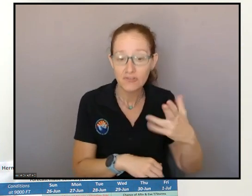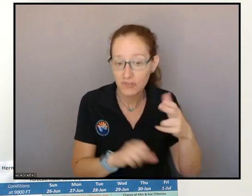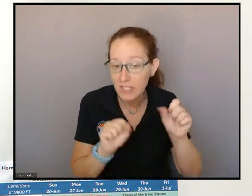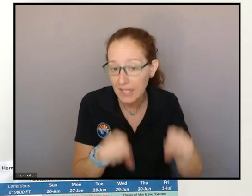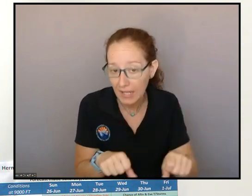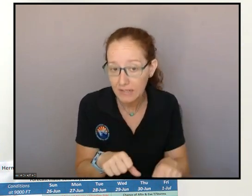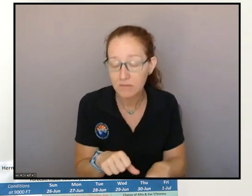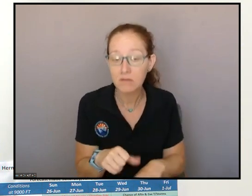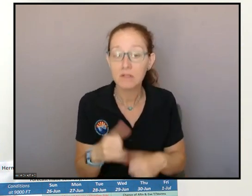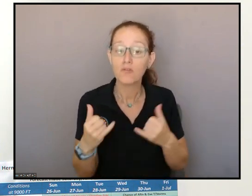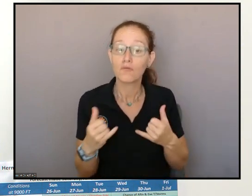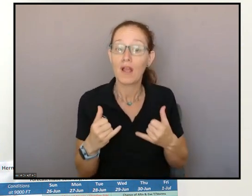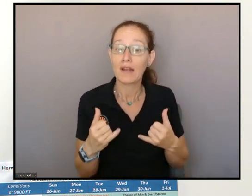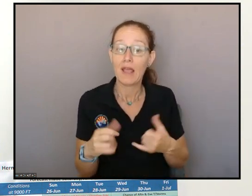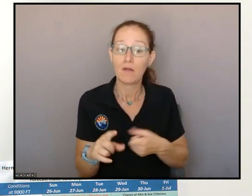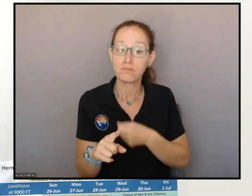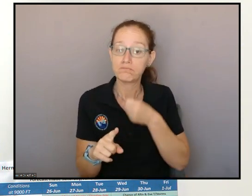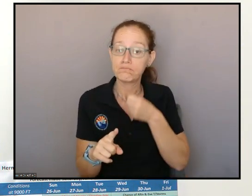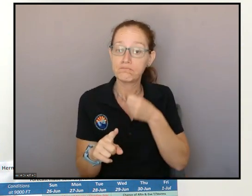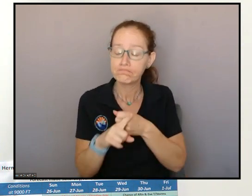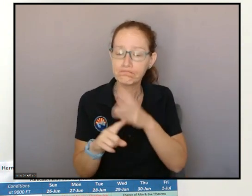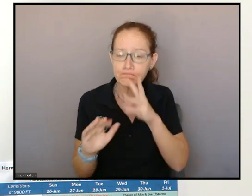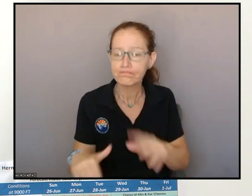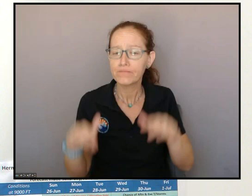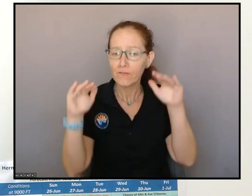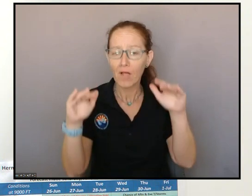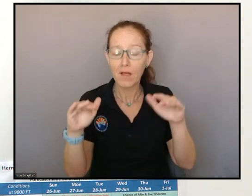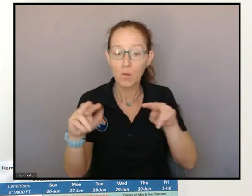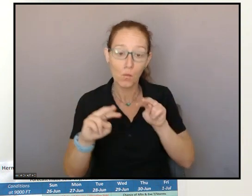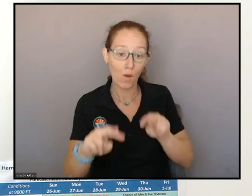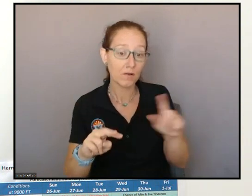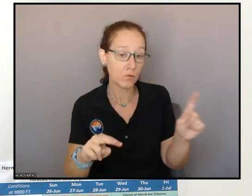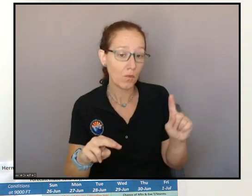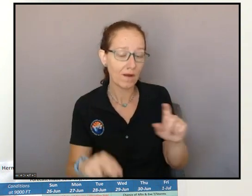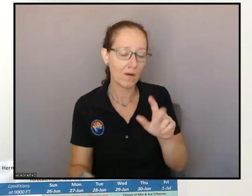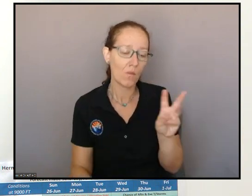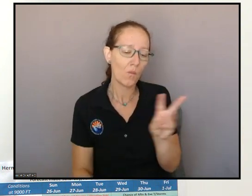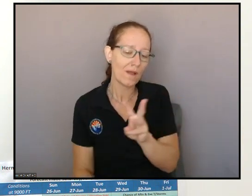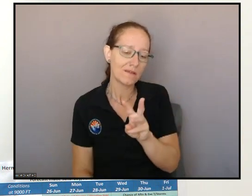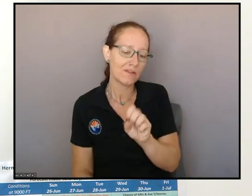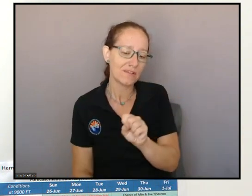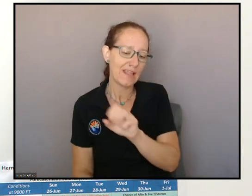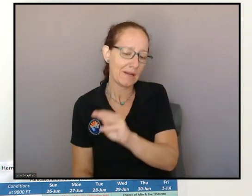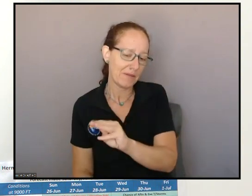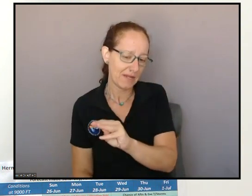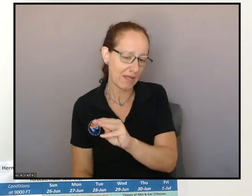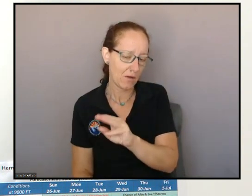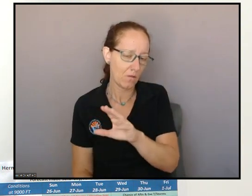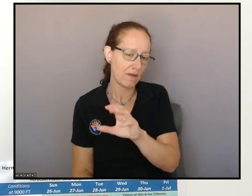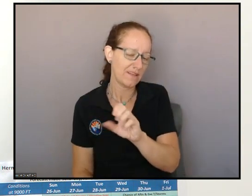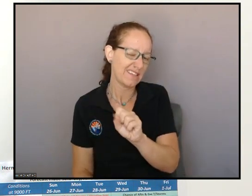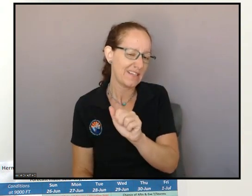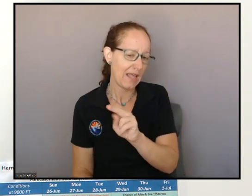does include Western San Mateo County, the burn scars for the